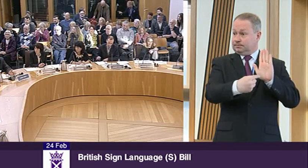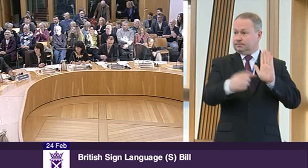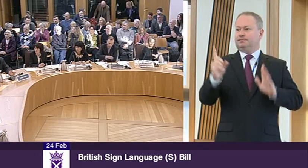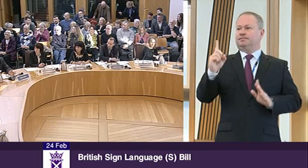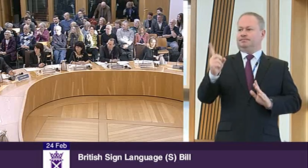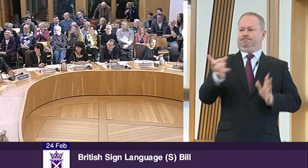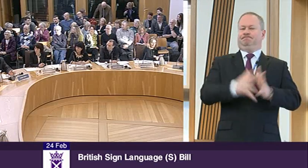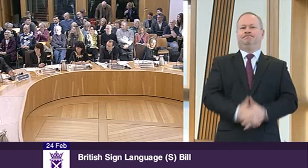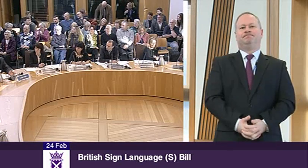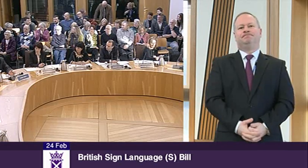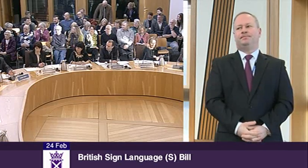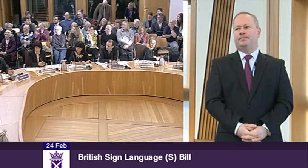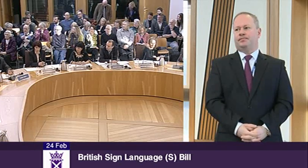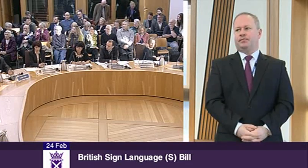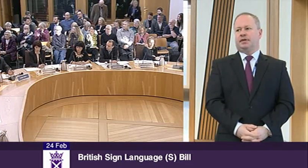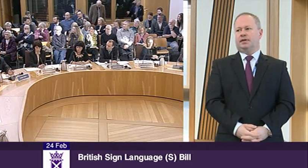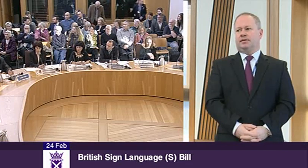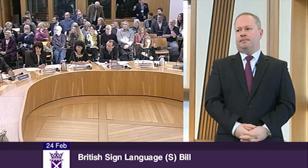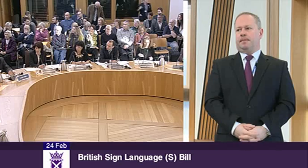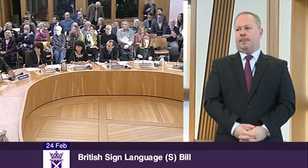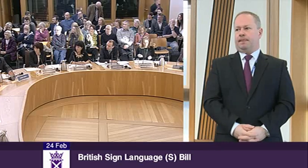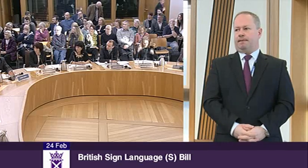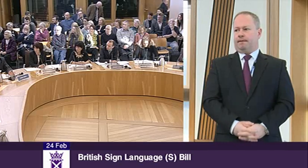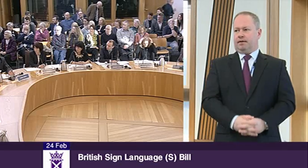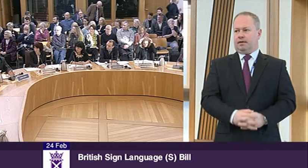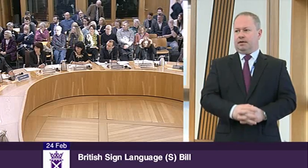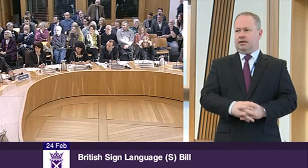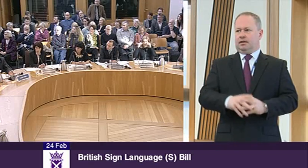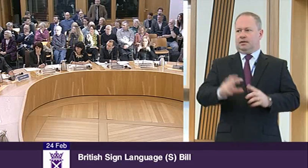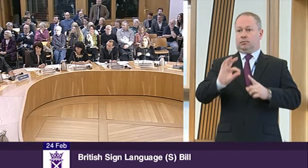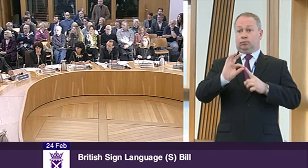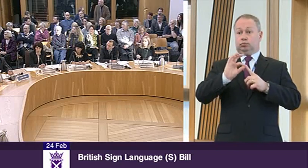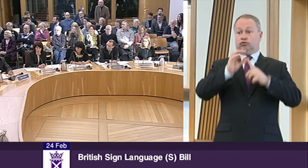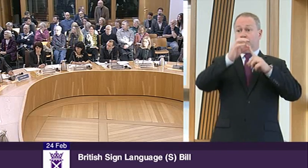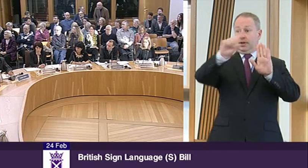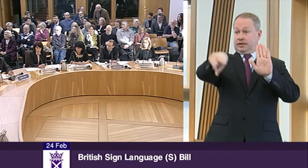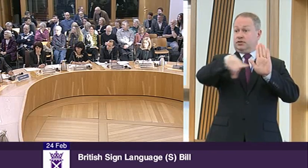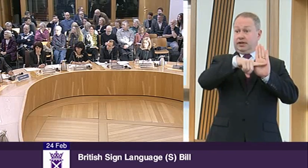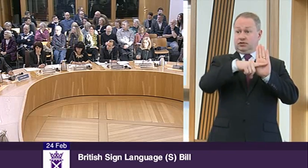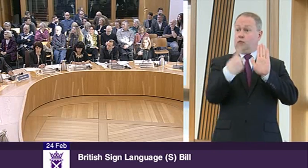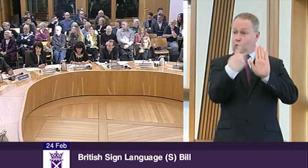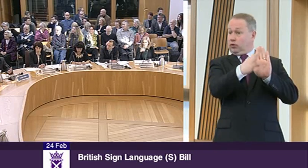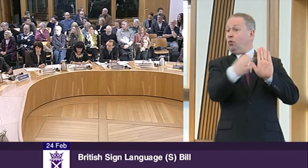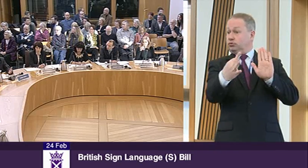Nigel Firth: Primary legislation is one option. In discussions with NHS Grampian disability